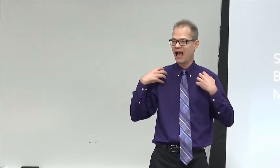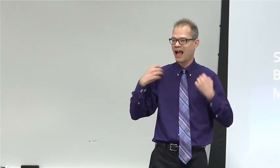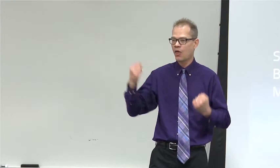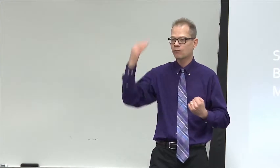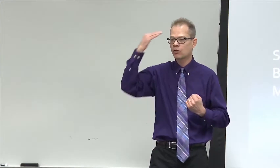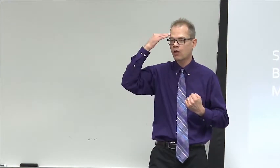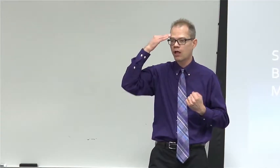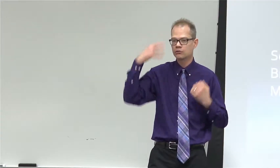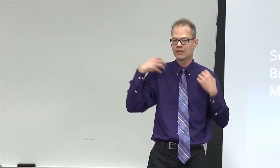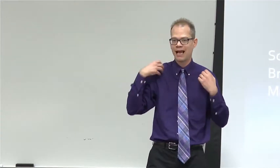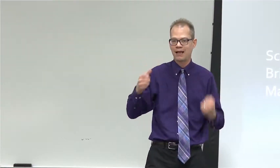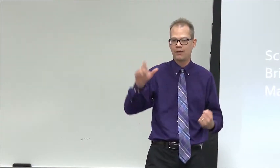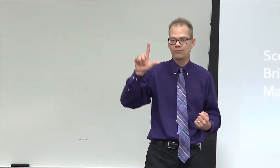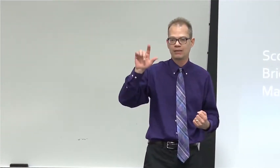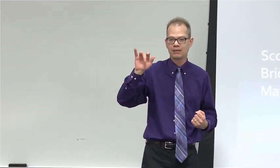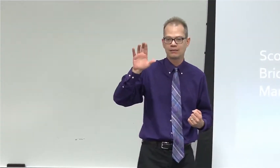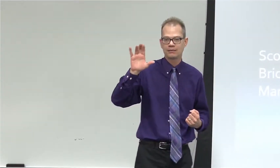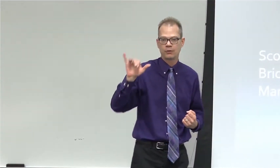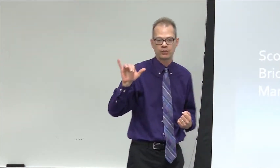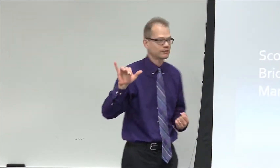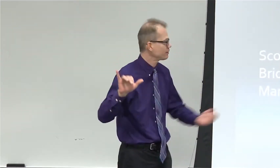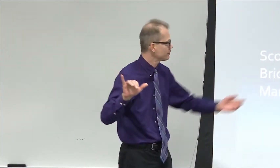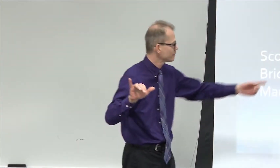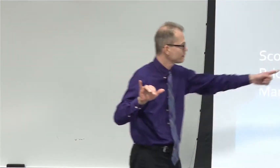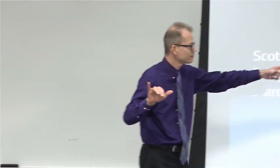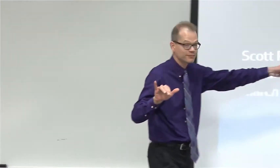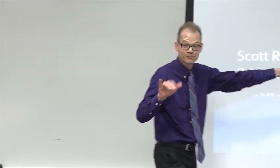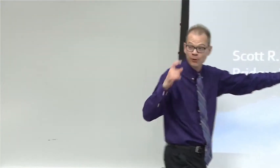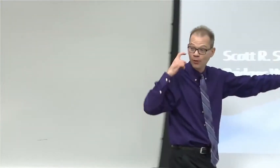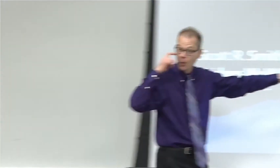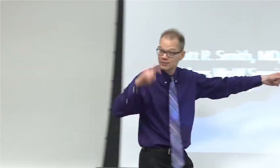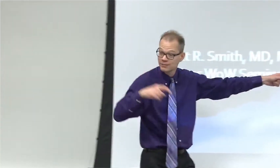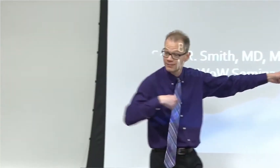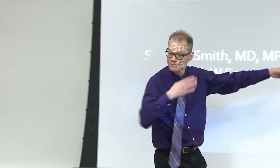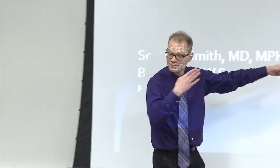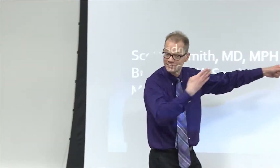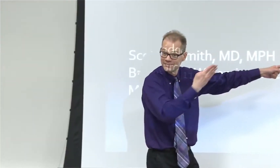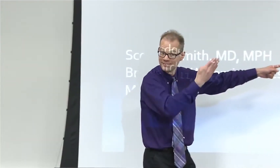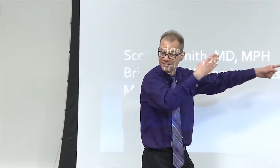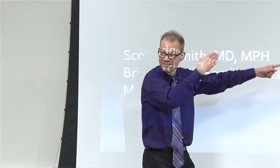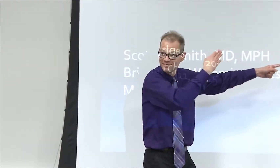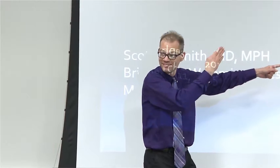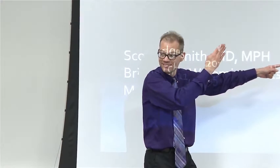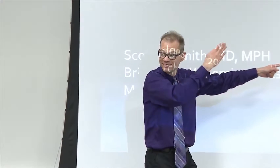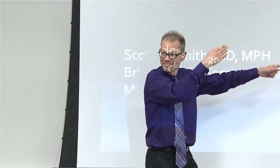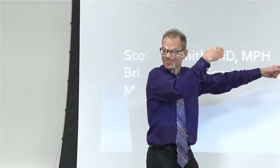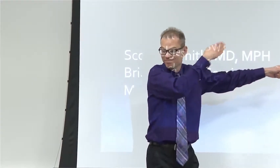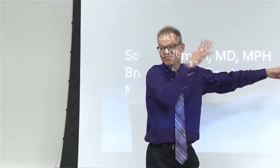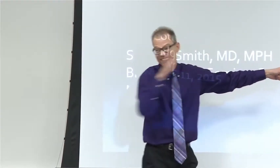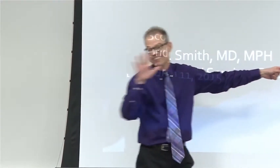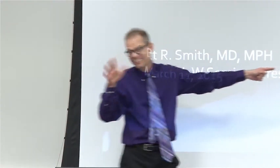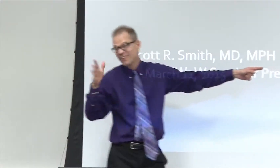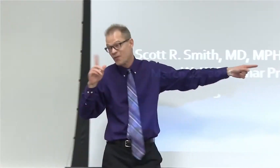with deaf adolescents and their health literacy as well. You notice the... the winding path?